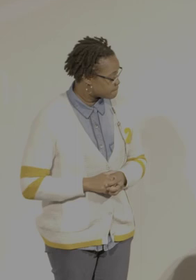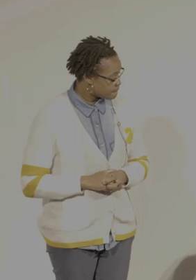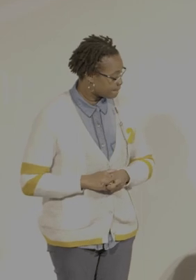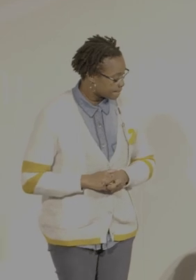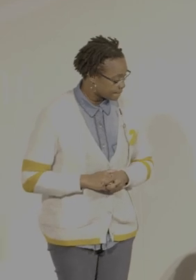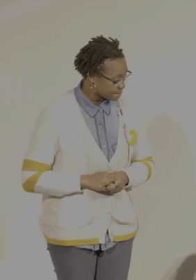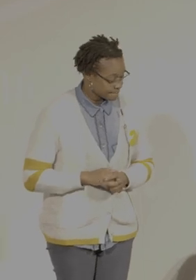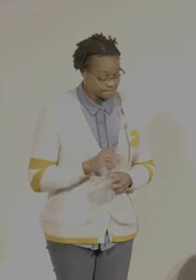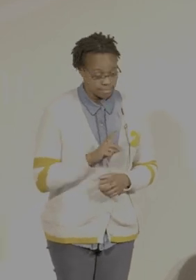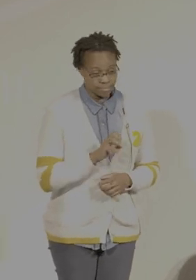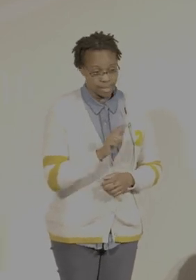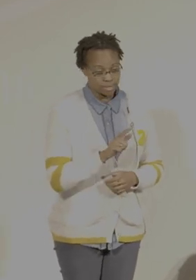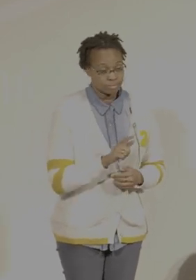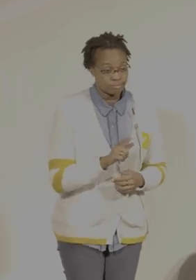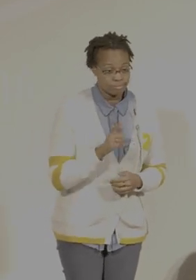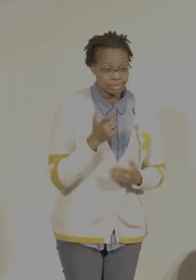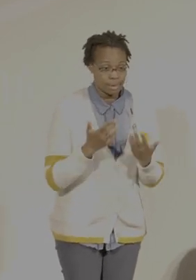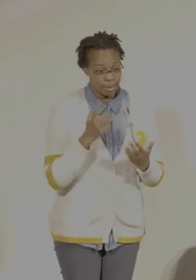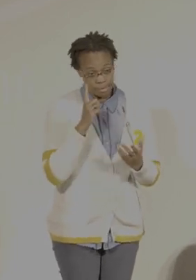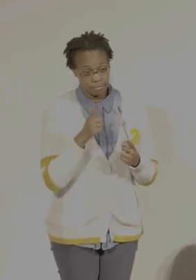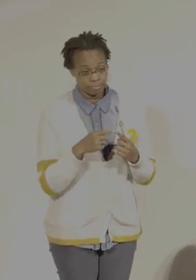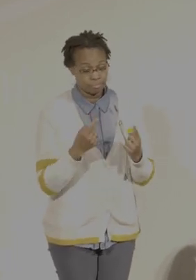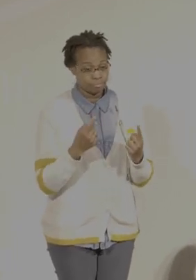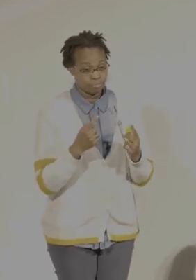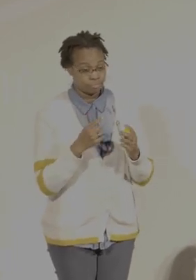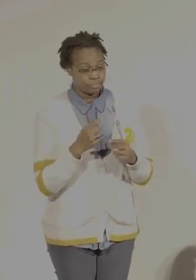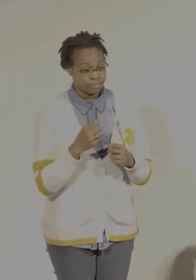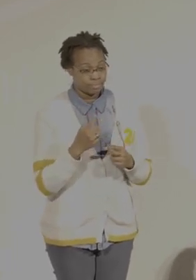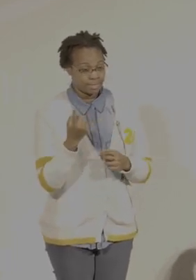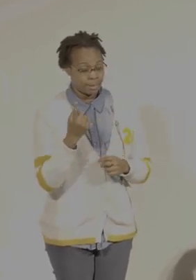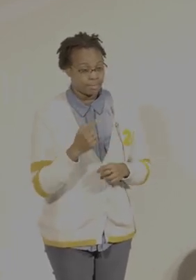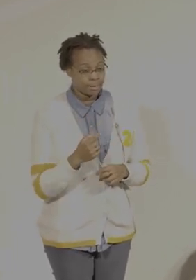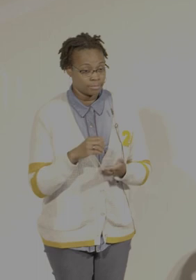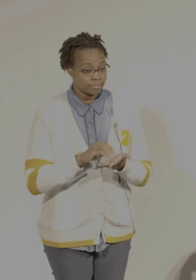This is something that might be controversial to some, but as a documentarian, of course, I have a point of view